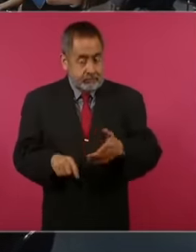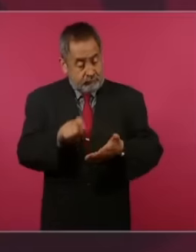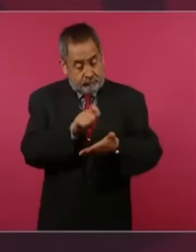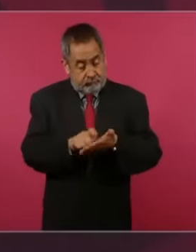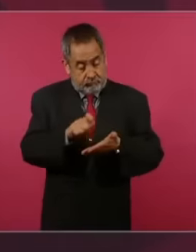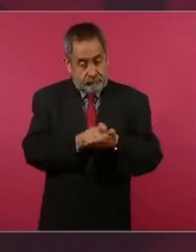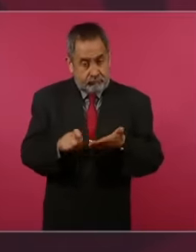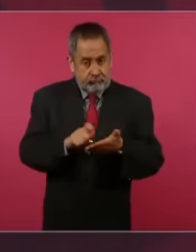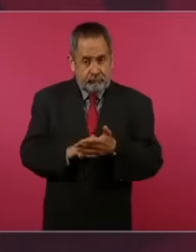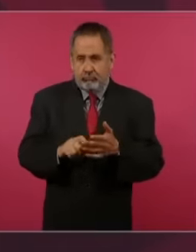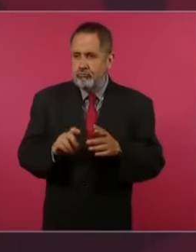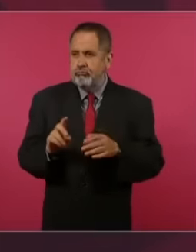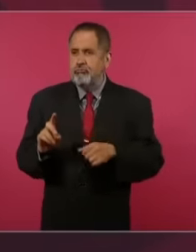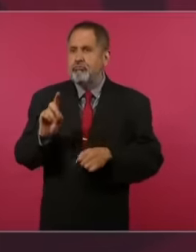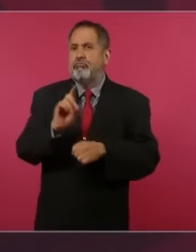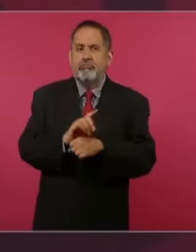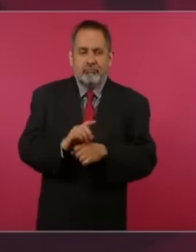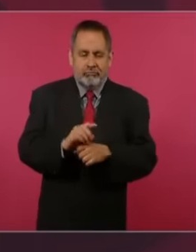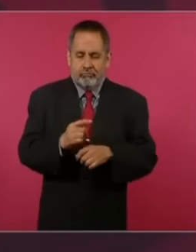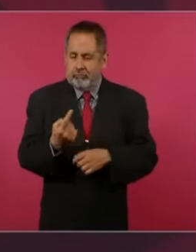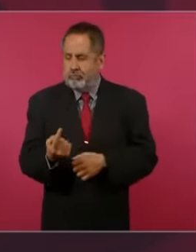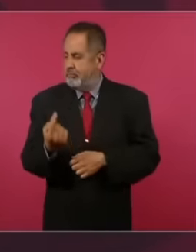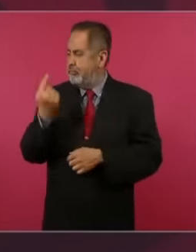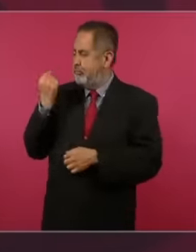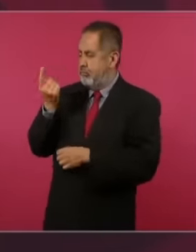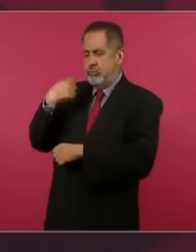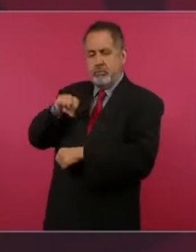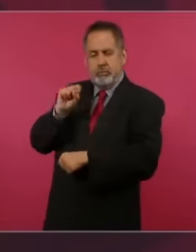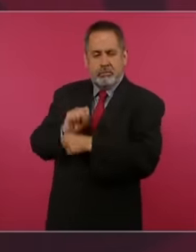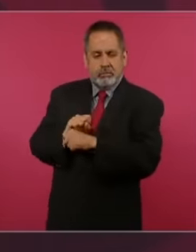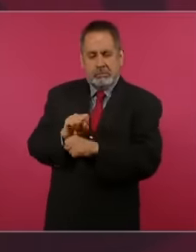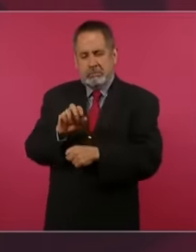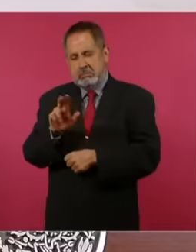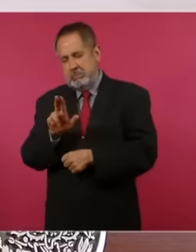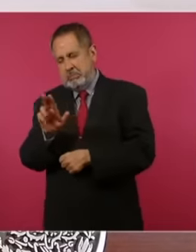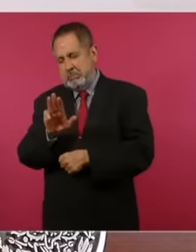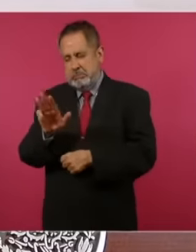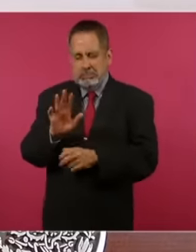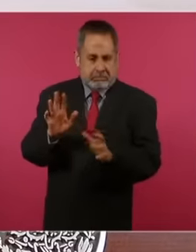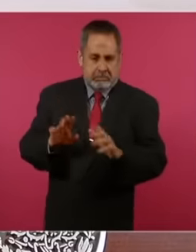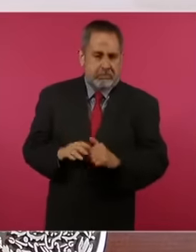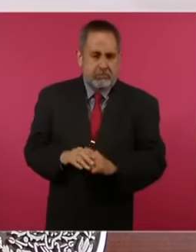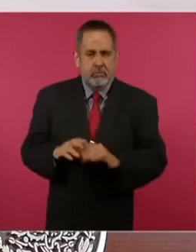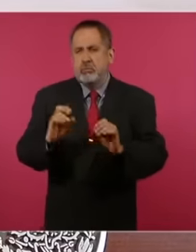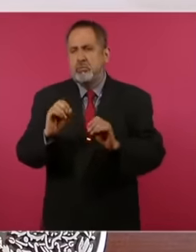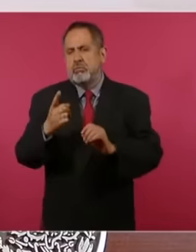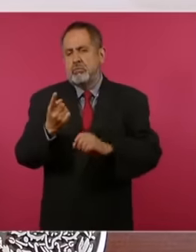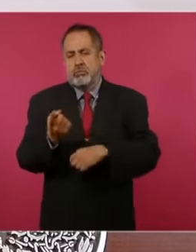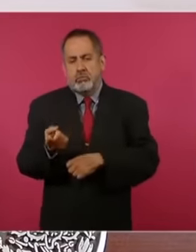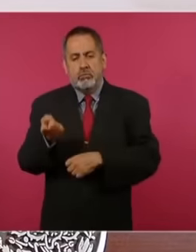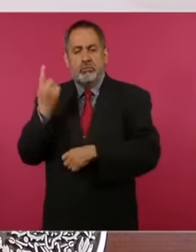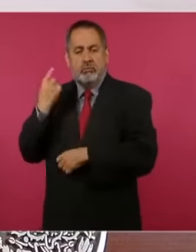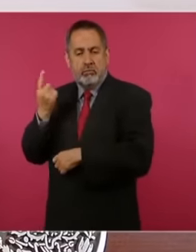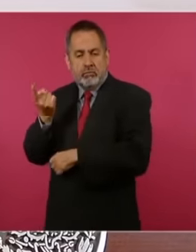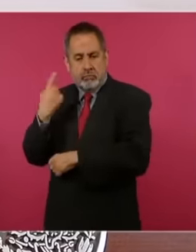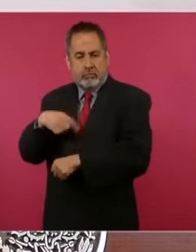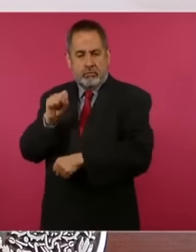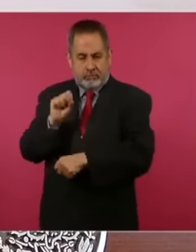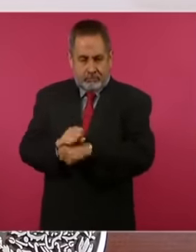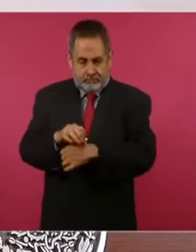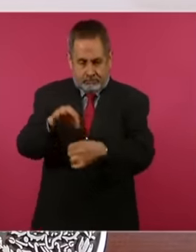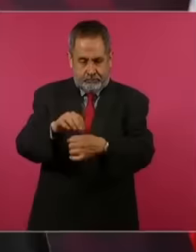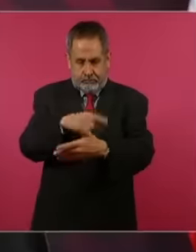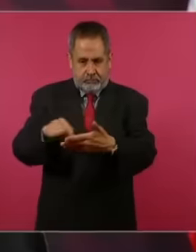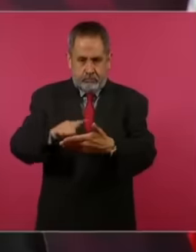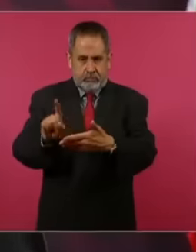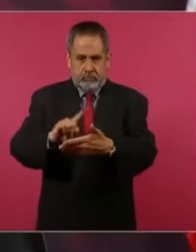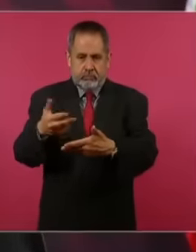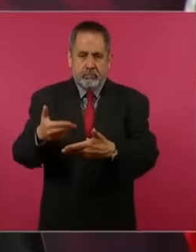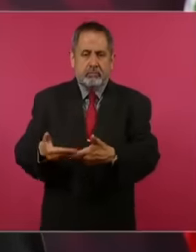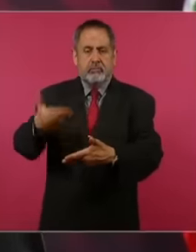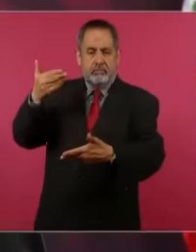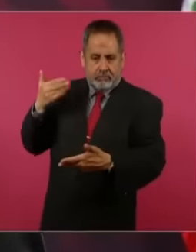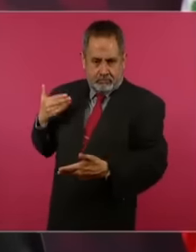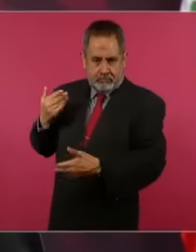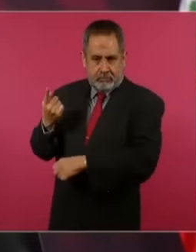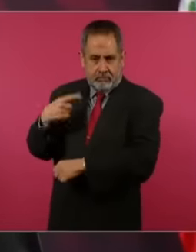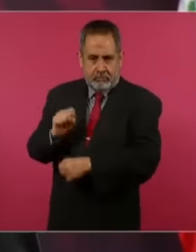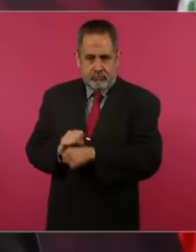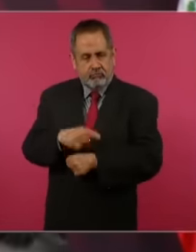in the middle of the week that is, or a week before the elections for